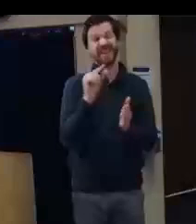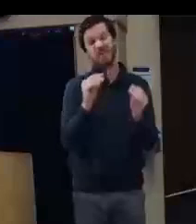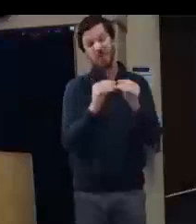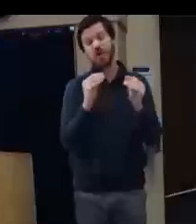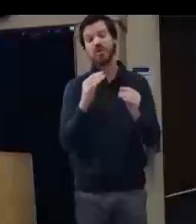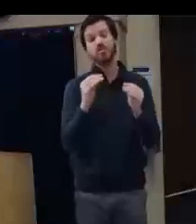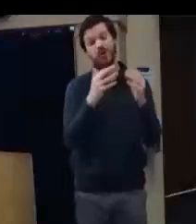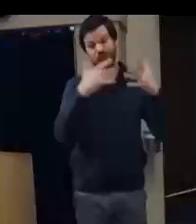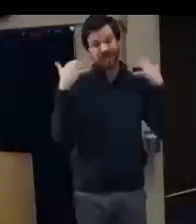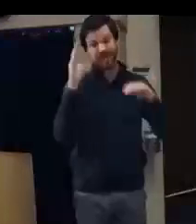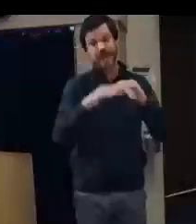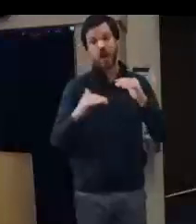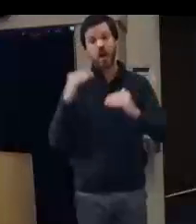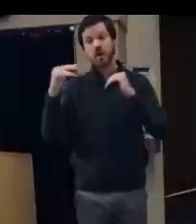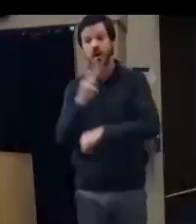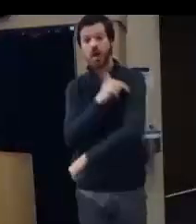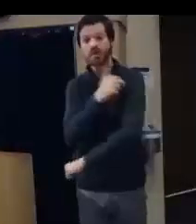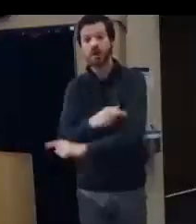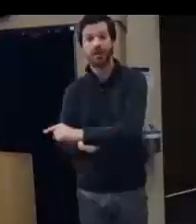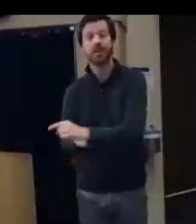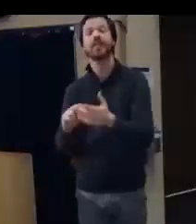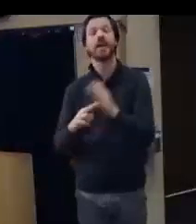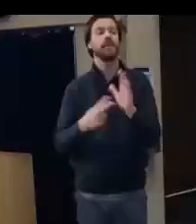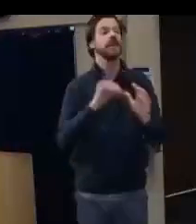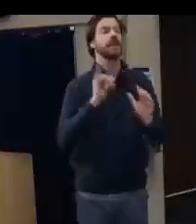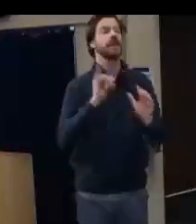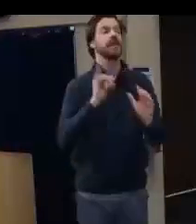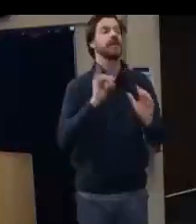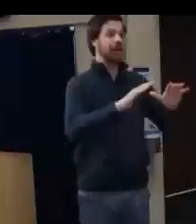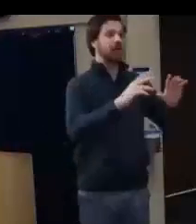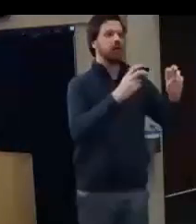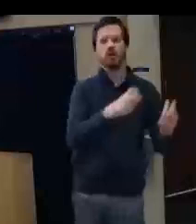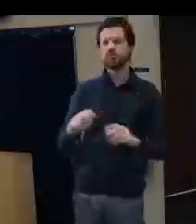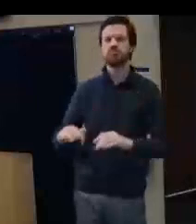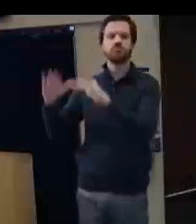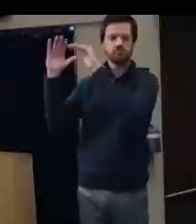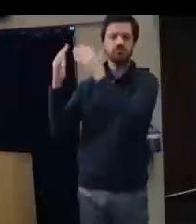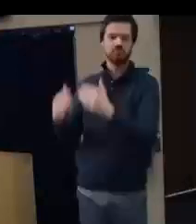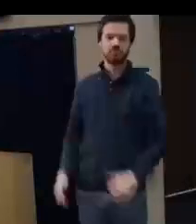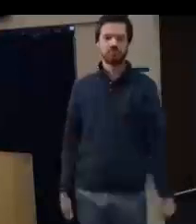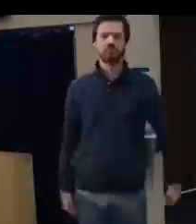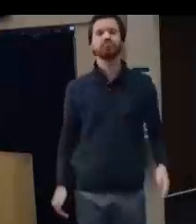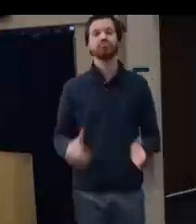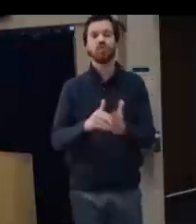adult hospitals so um they face that challenge they often experience worry and overprotection